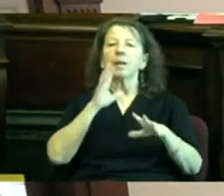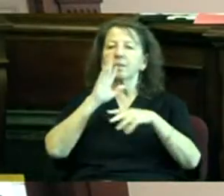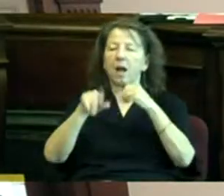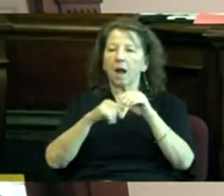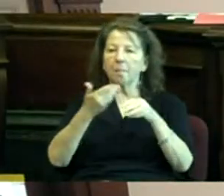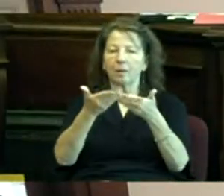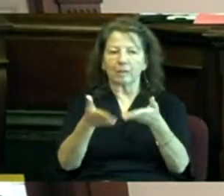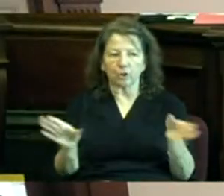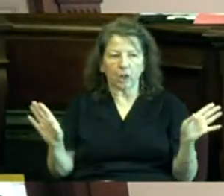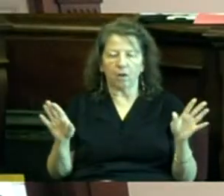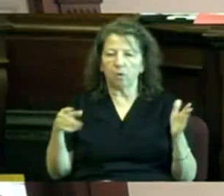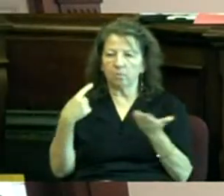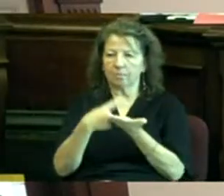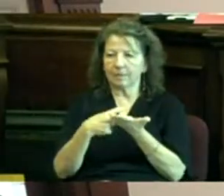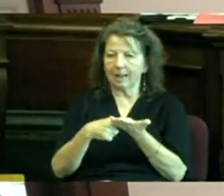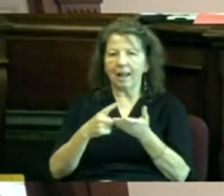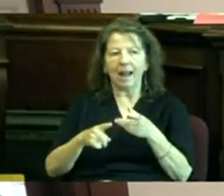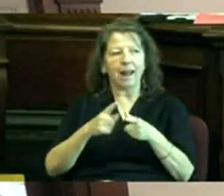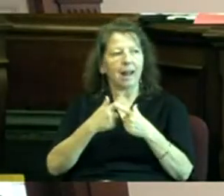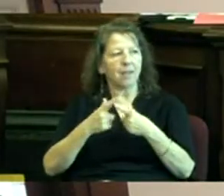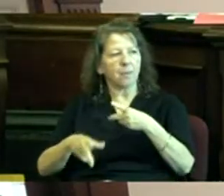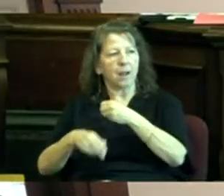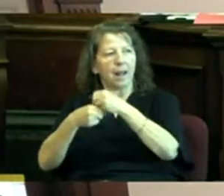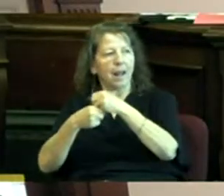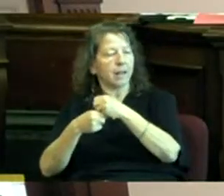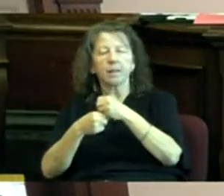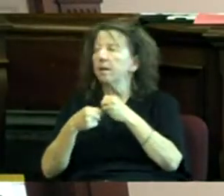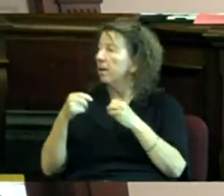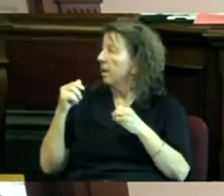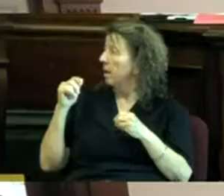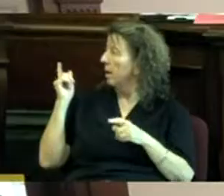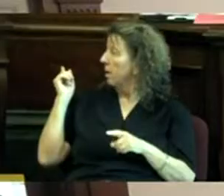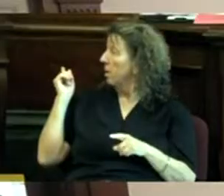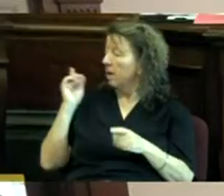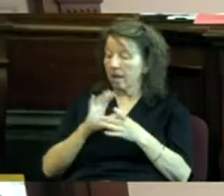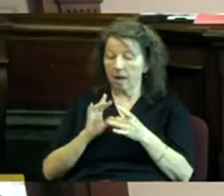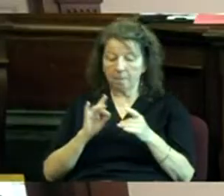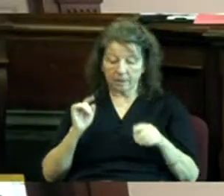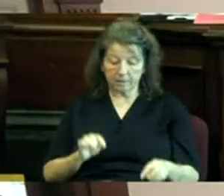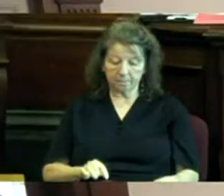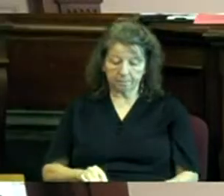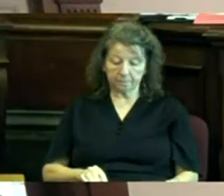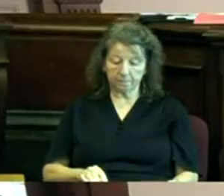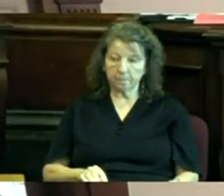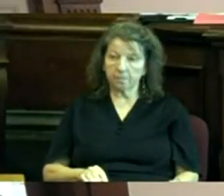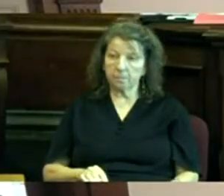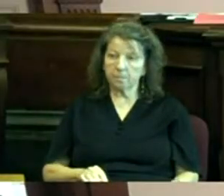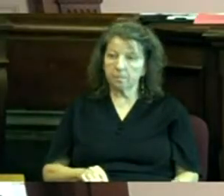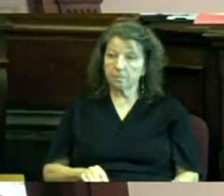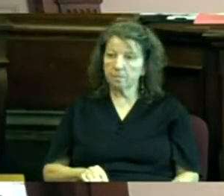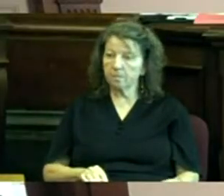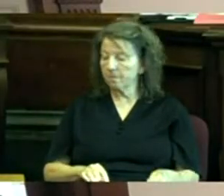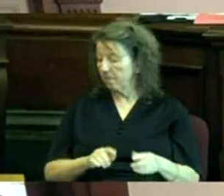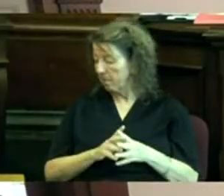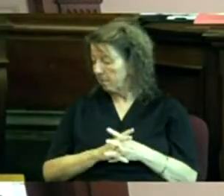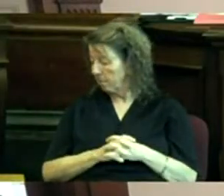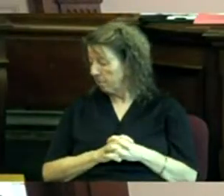amendment. Okay, I assure you, but let's have a conversation about the introductory in general, and then we can add the administrative amendment.